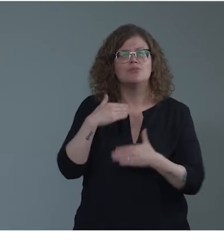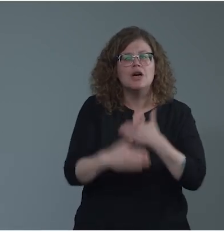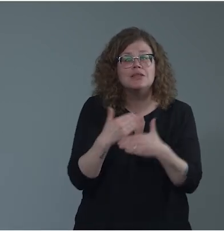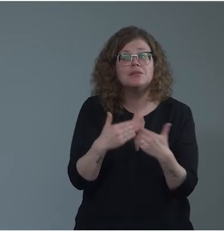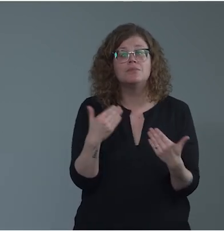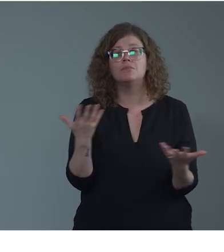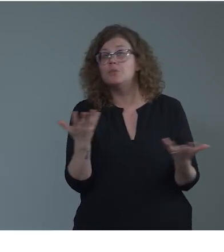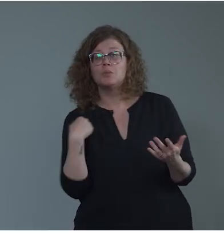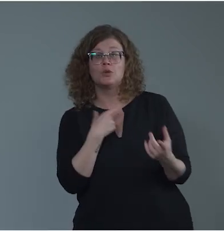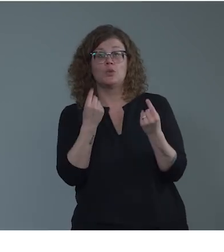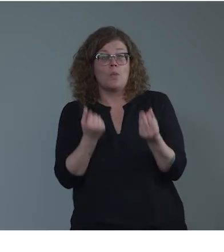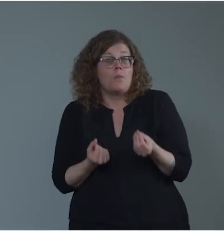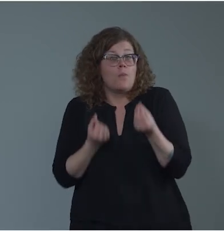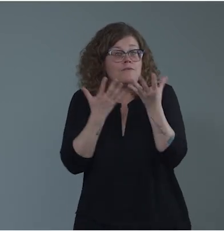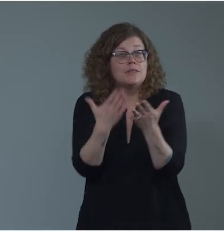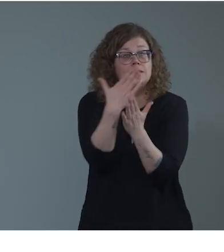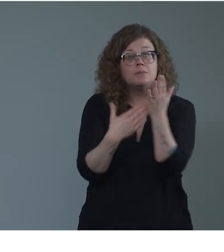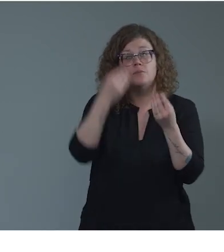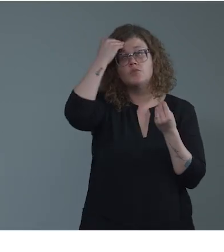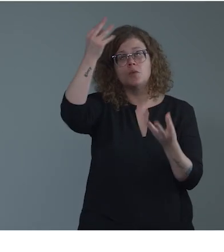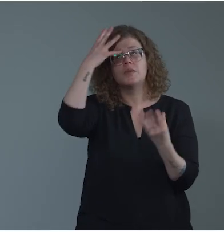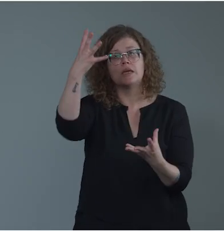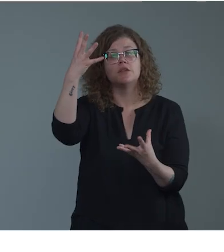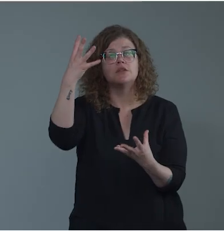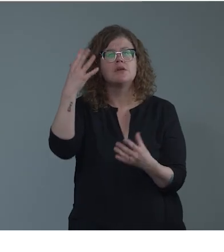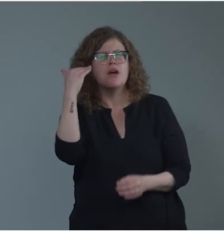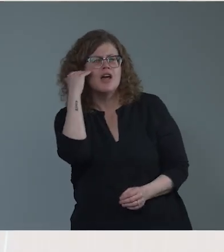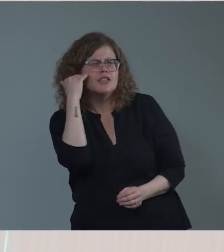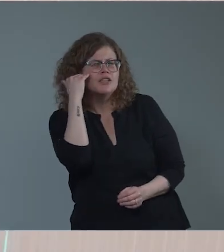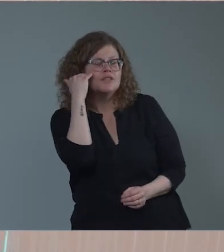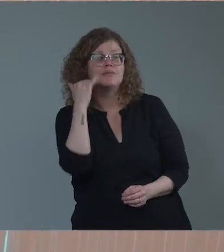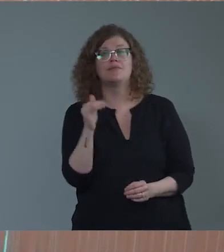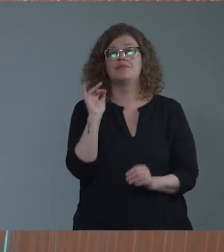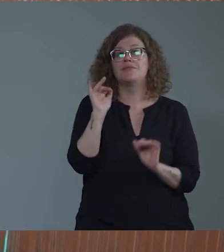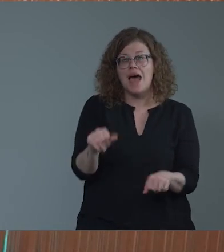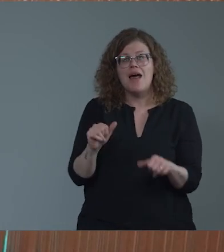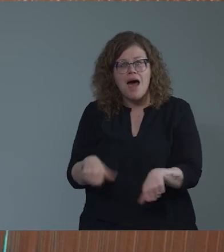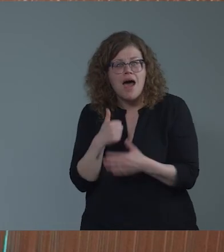and a community to realize something in public space. The resulting artwork can be interactive.